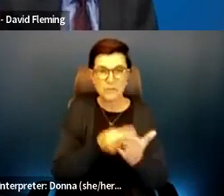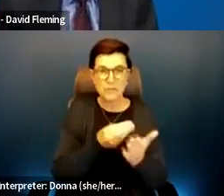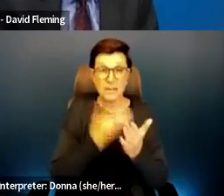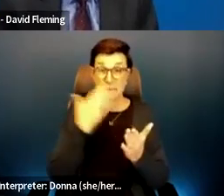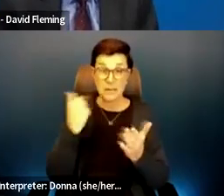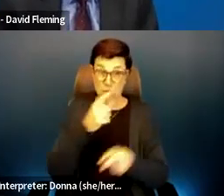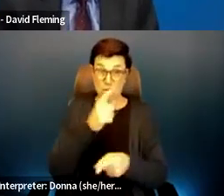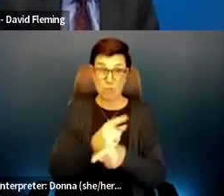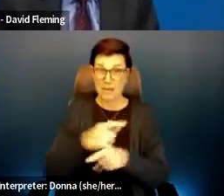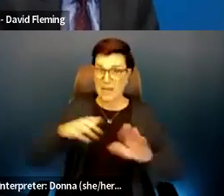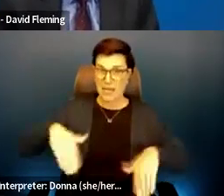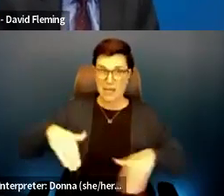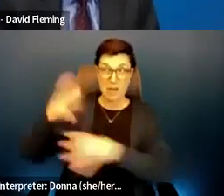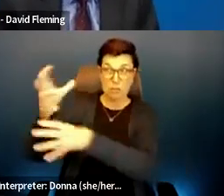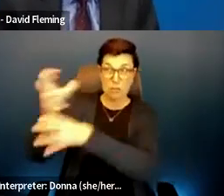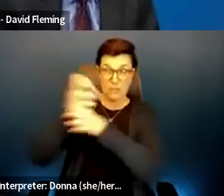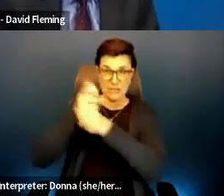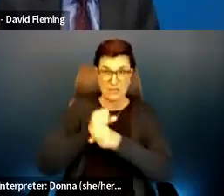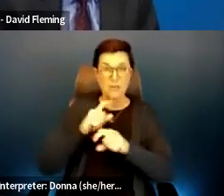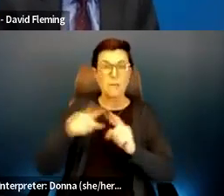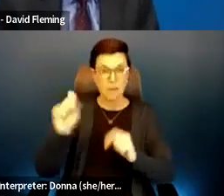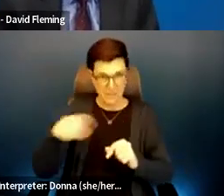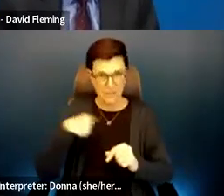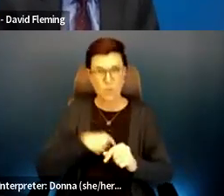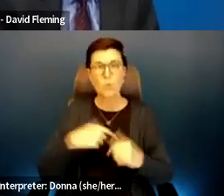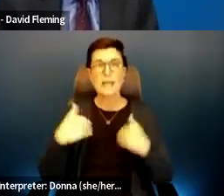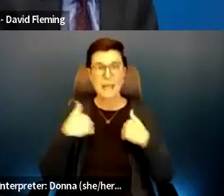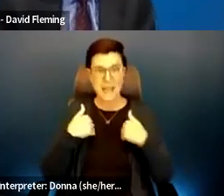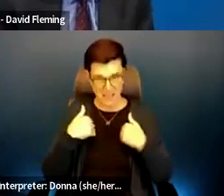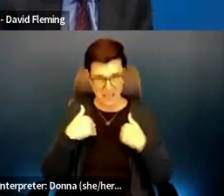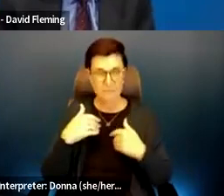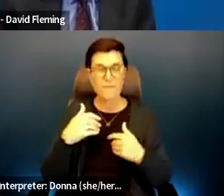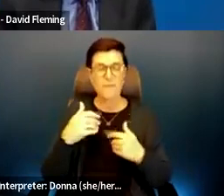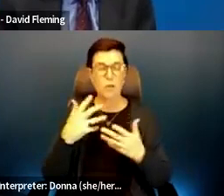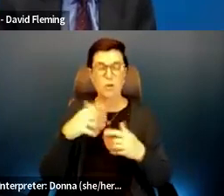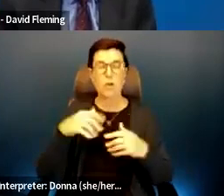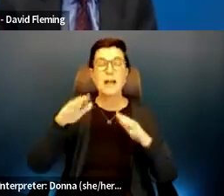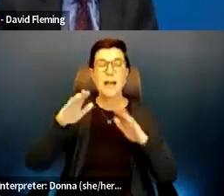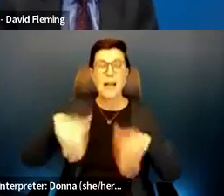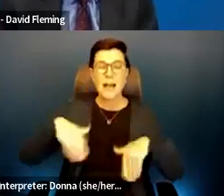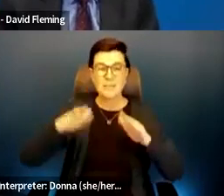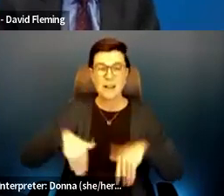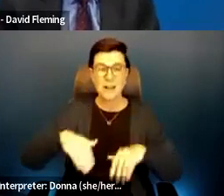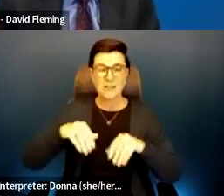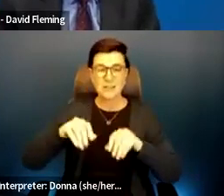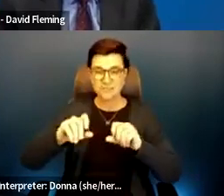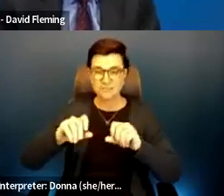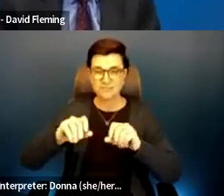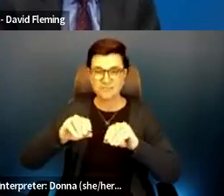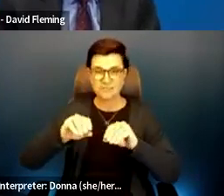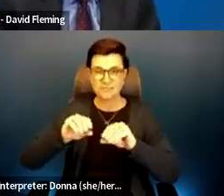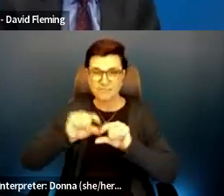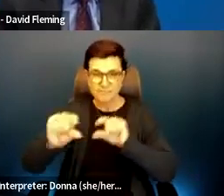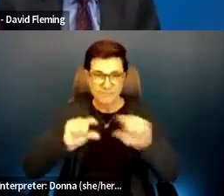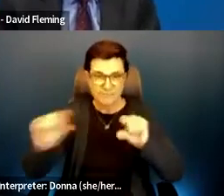but we absolutely do have plans to send funding out. We had committed to utilize, so we can use base appropriation.